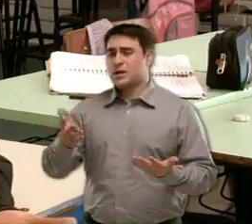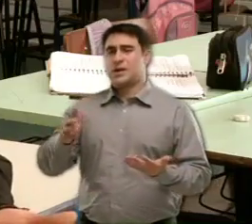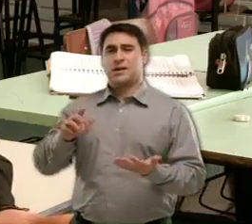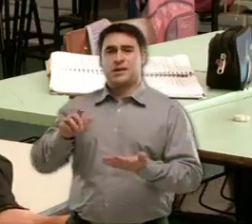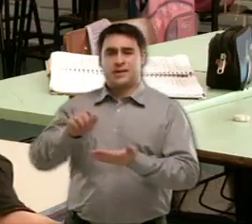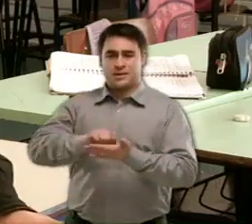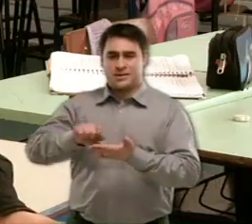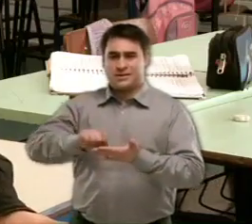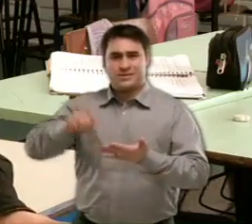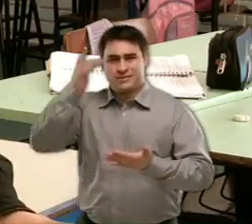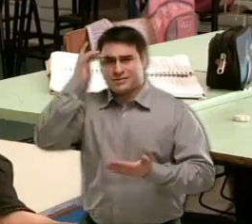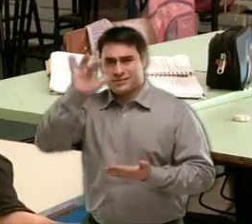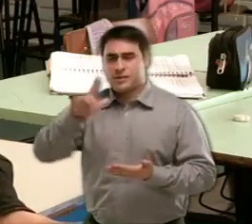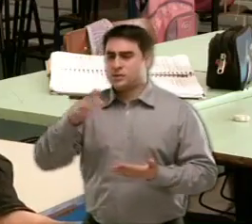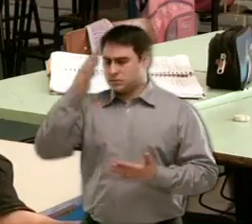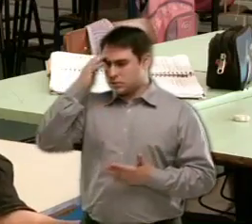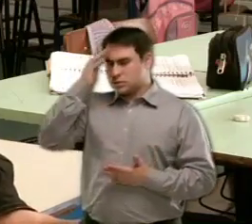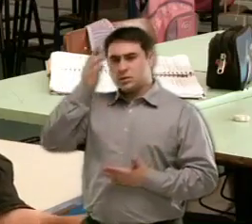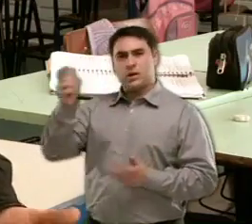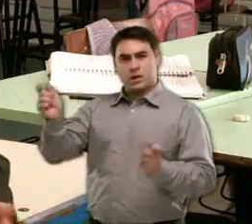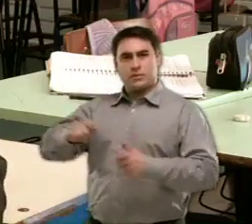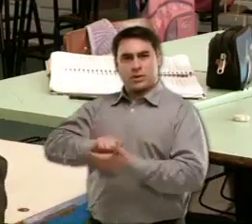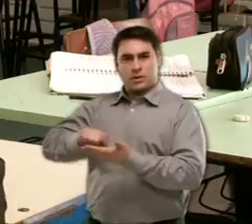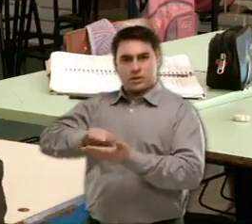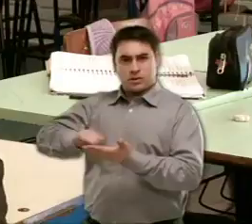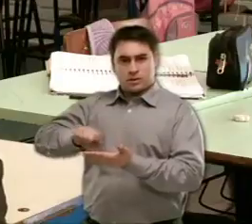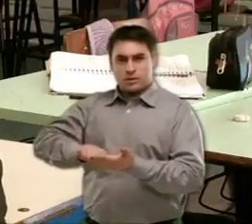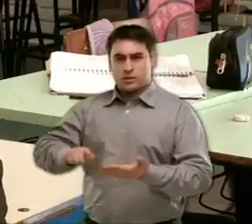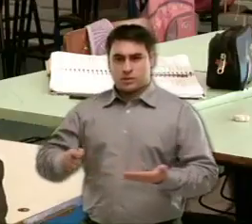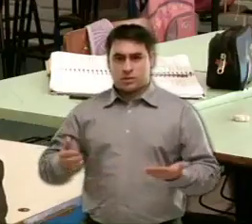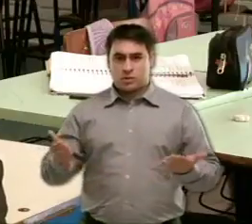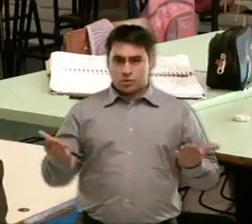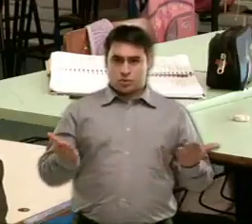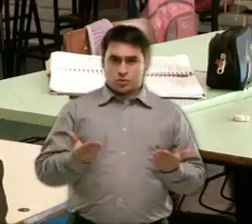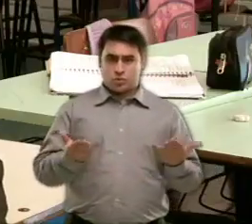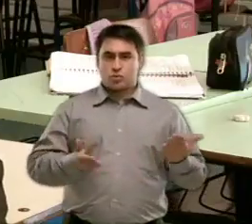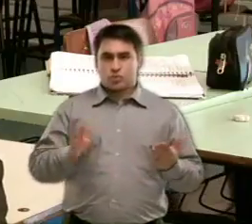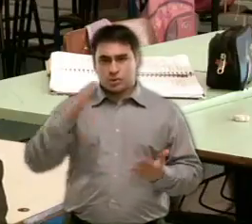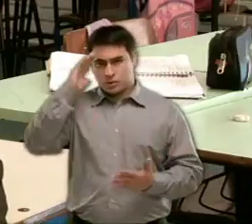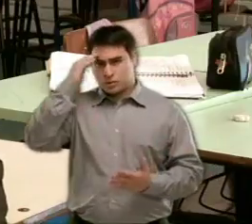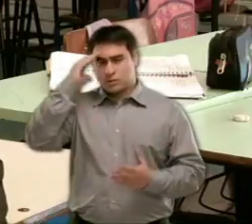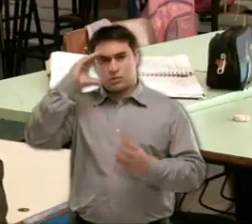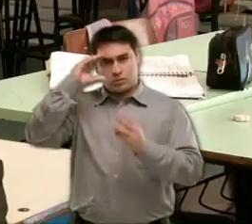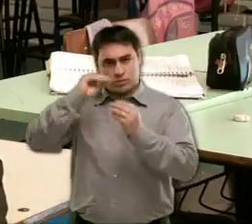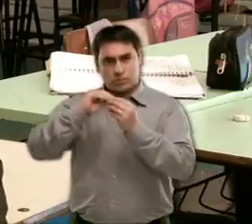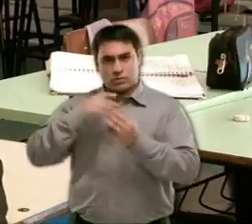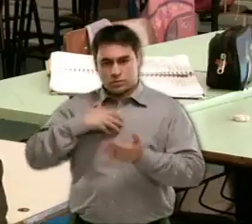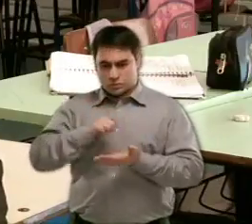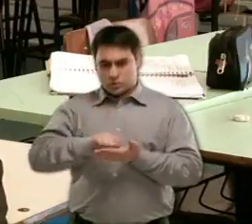I stopped listening: "Oh, he can't write". He knows. He has his own writing. (SELMA MARIA TAUFER - ELEMENTARY SCHOOL TEACHER) Today he is already building the awareness that his writing is not like (SELMA MARIA TAUFER - ELEMENTARY SCHOOL TEACHER)